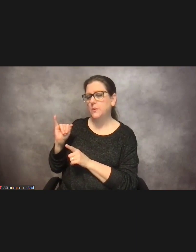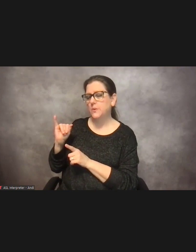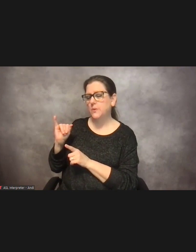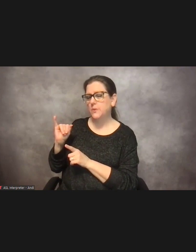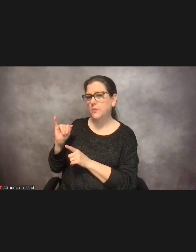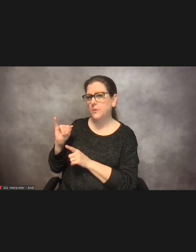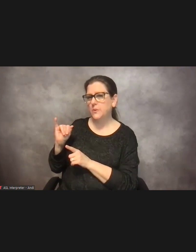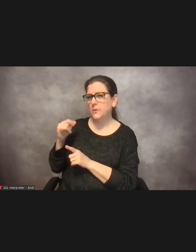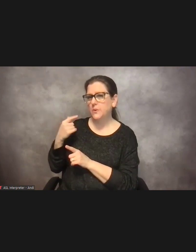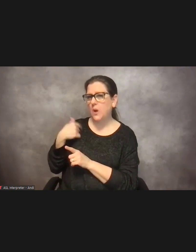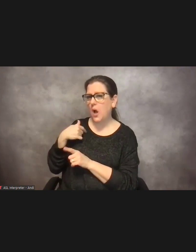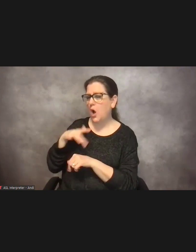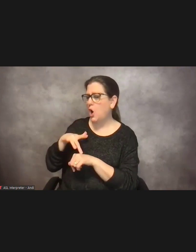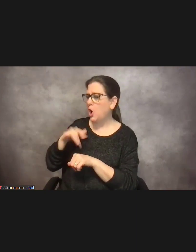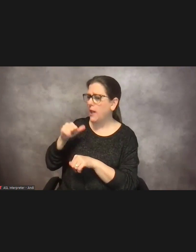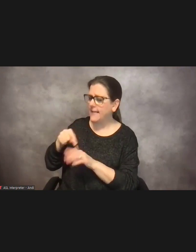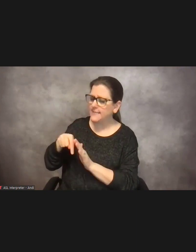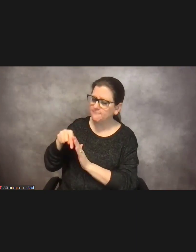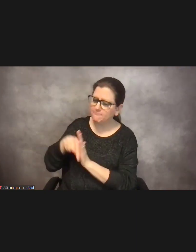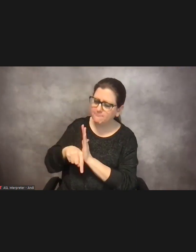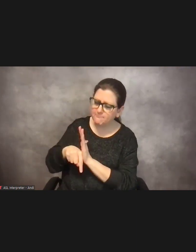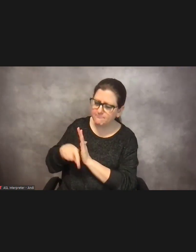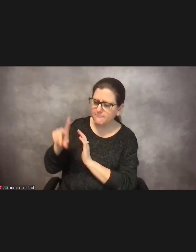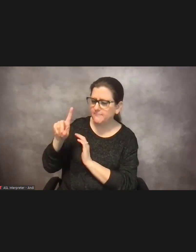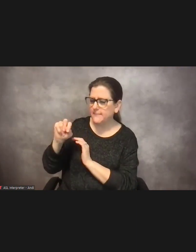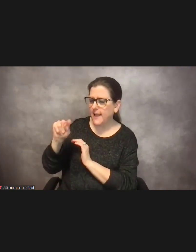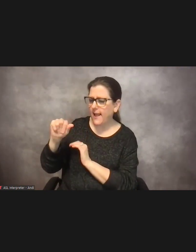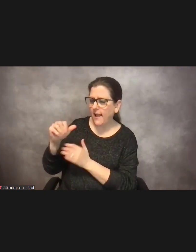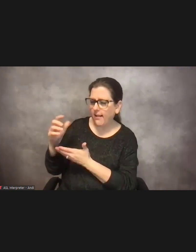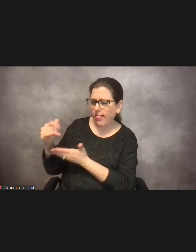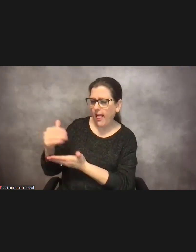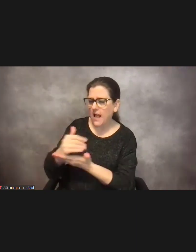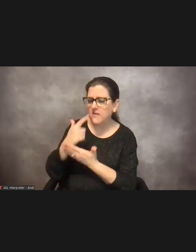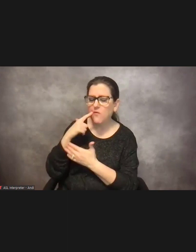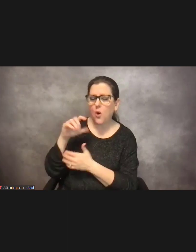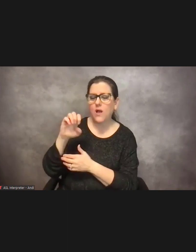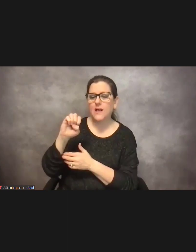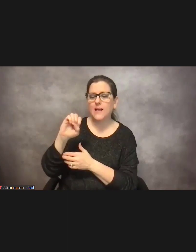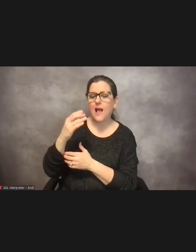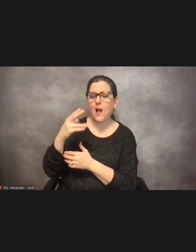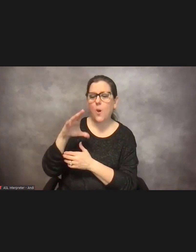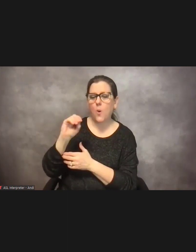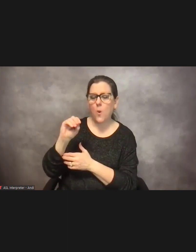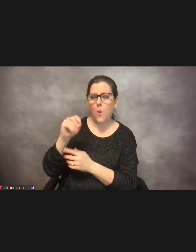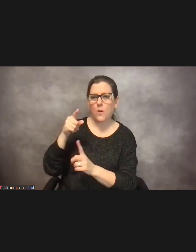In our earliest intensive data collection of the ECHO Initiative,